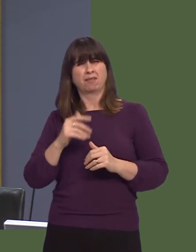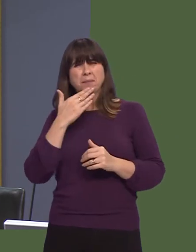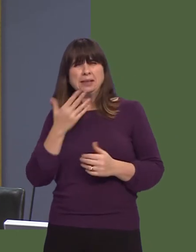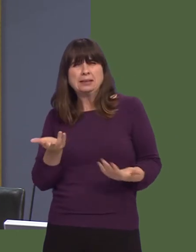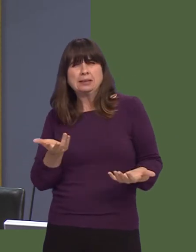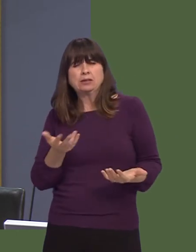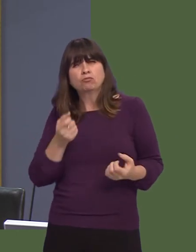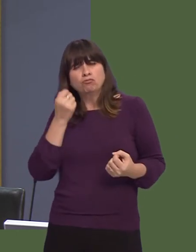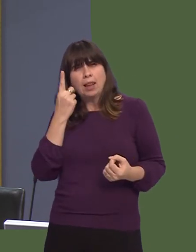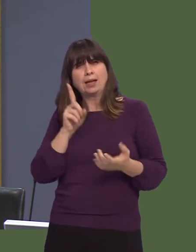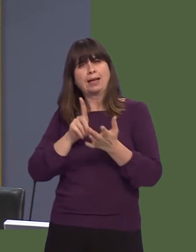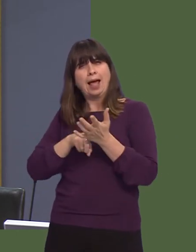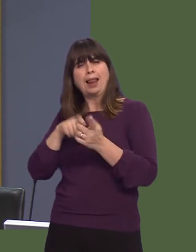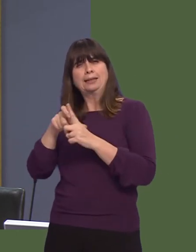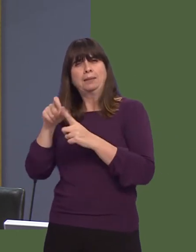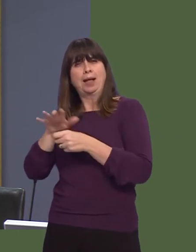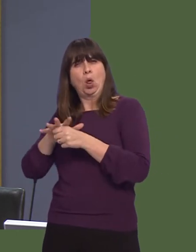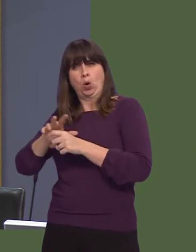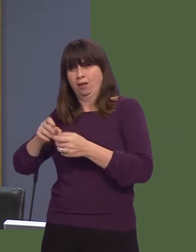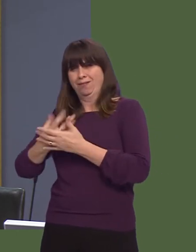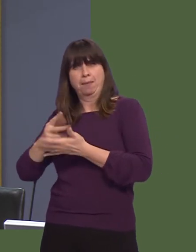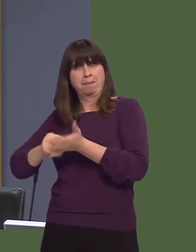that LDPs, at this point in time, are failing to do that?